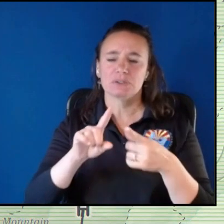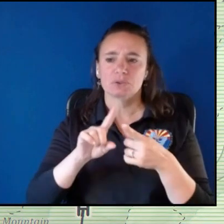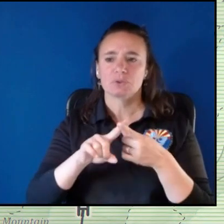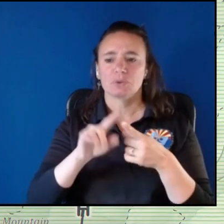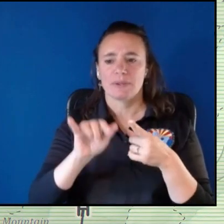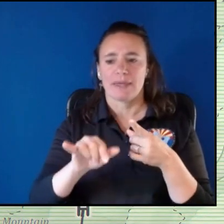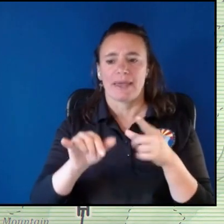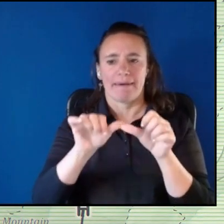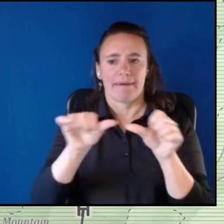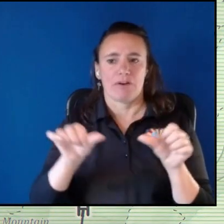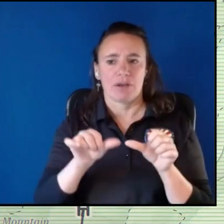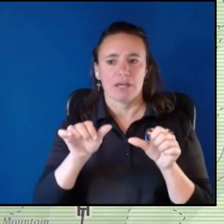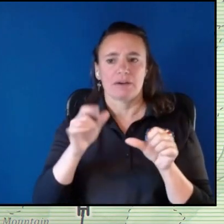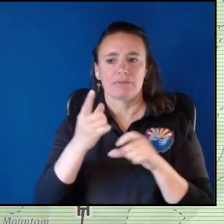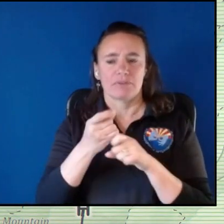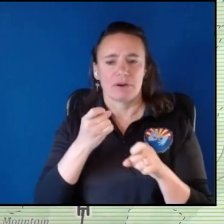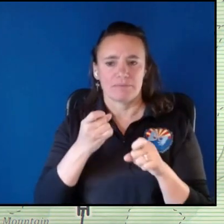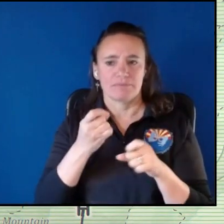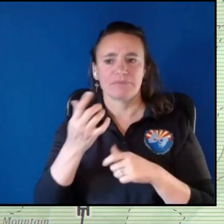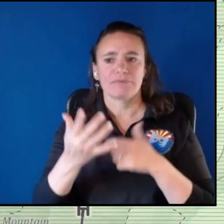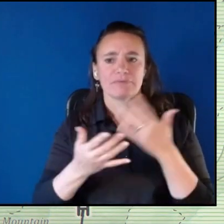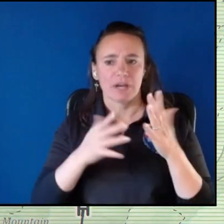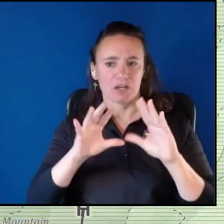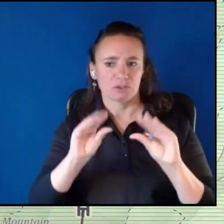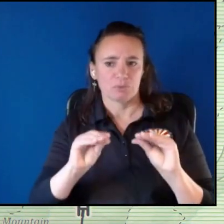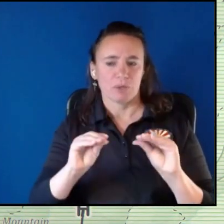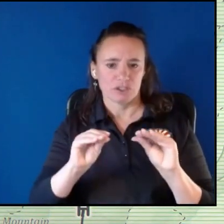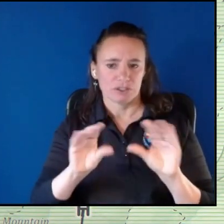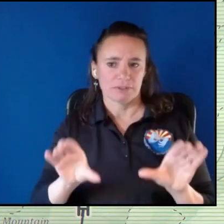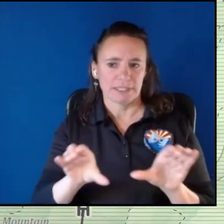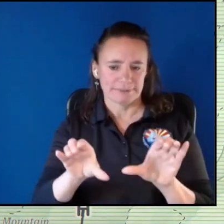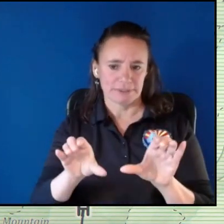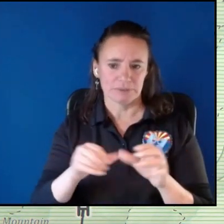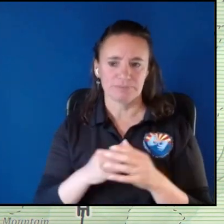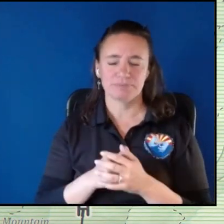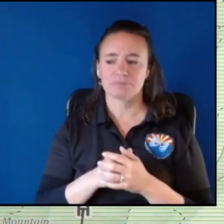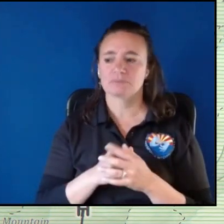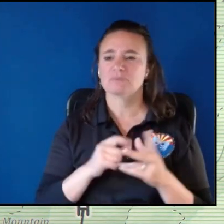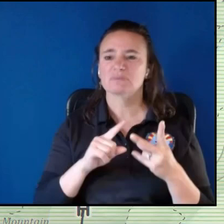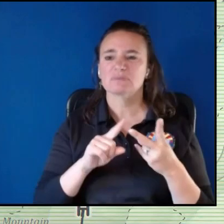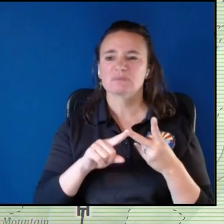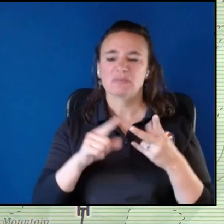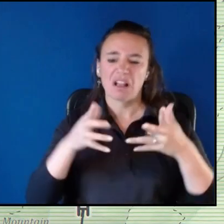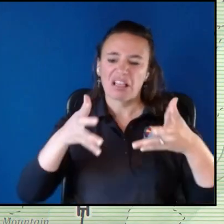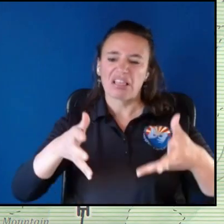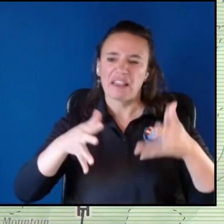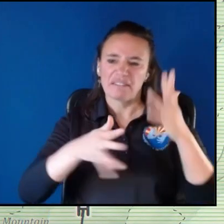We've also been chipping whatever kind of slash maybe along some of those and spreading that slash.